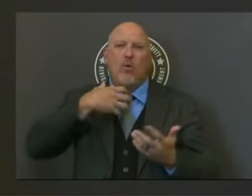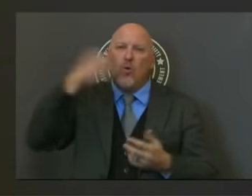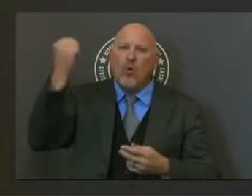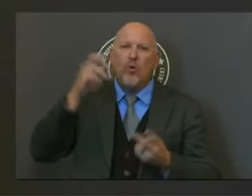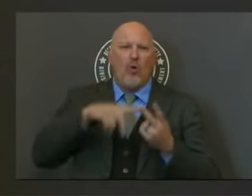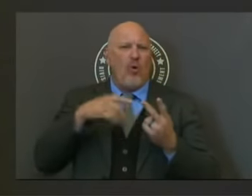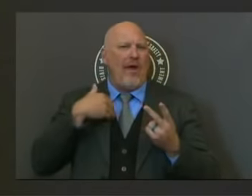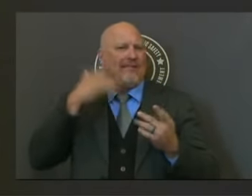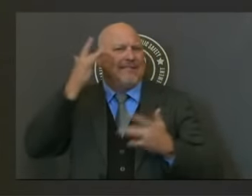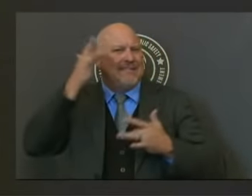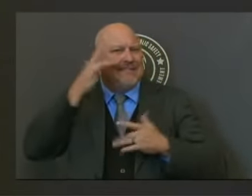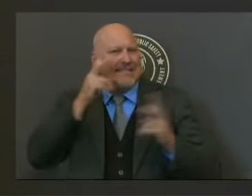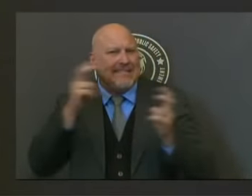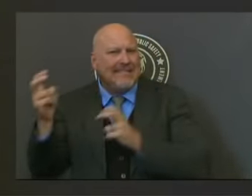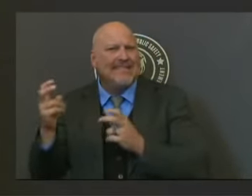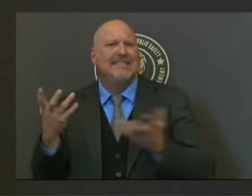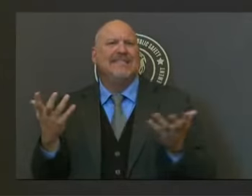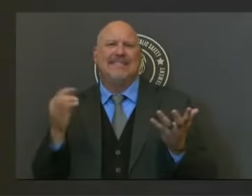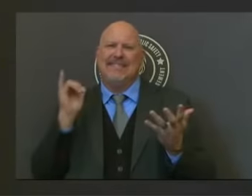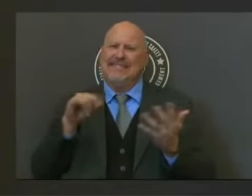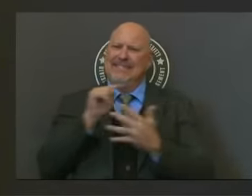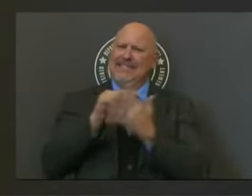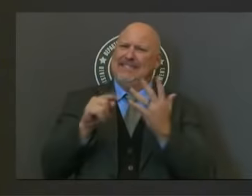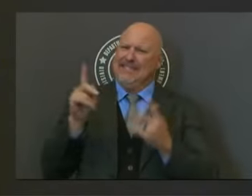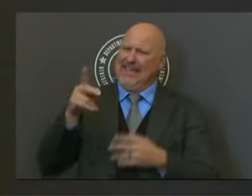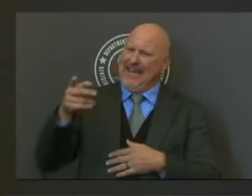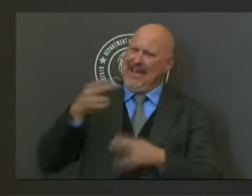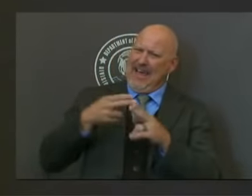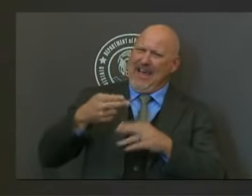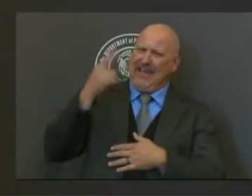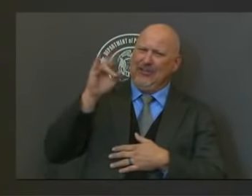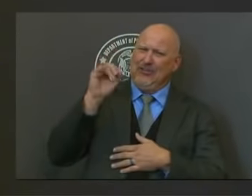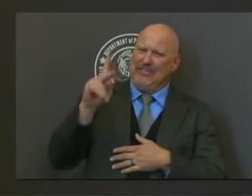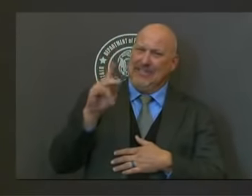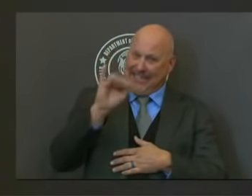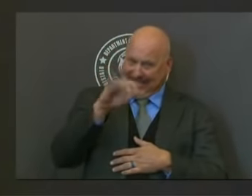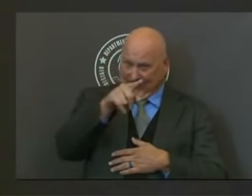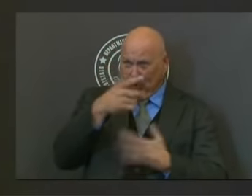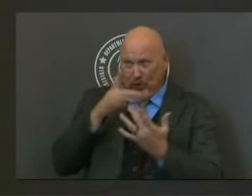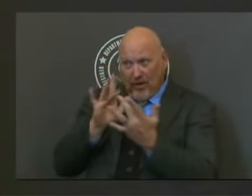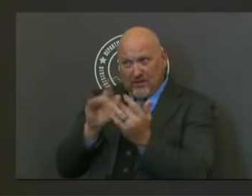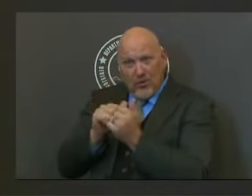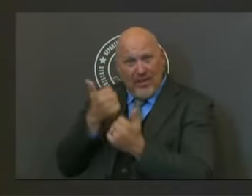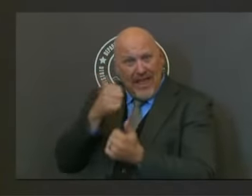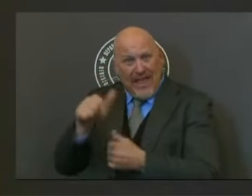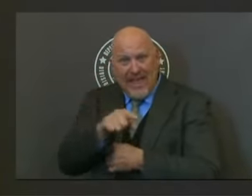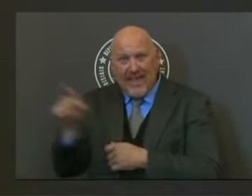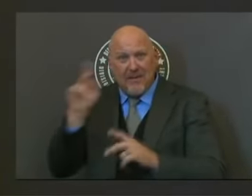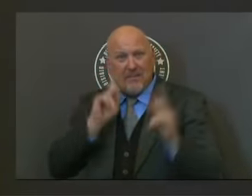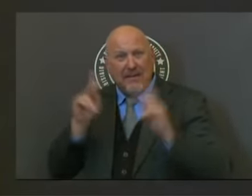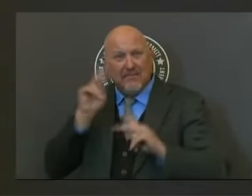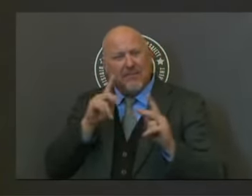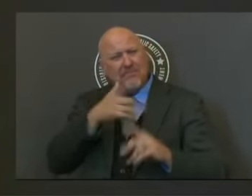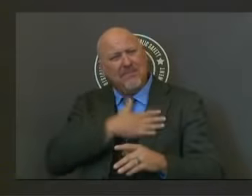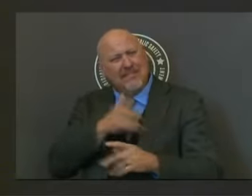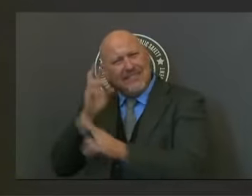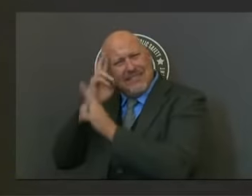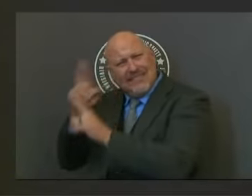cautious and those that associate with those individuals